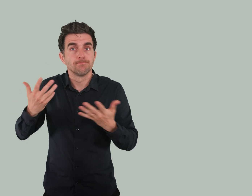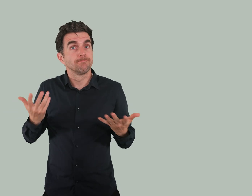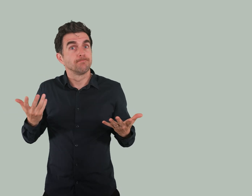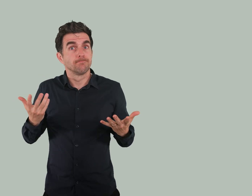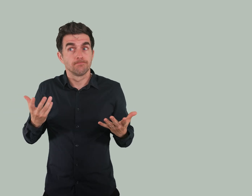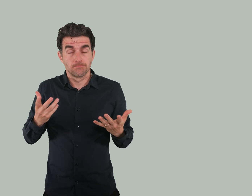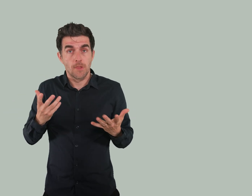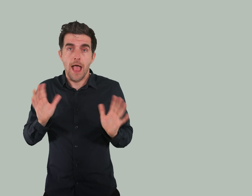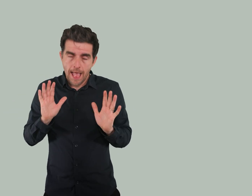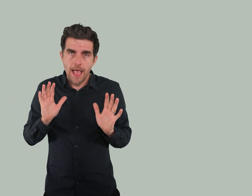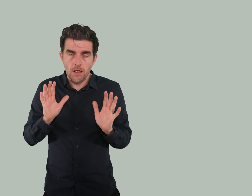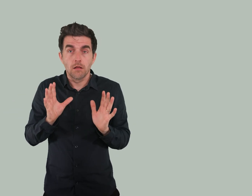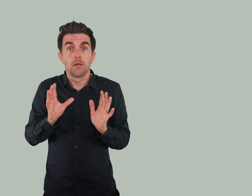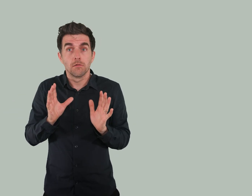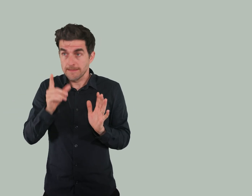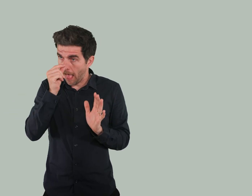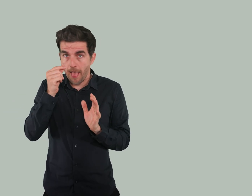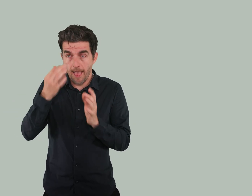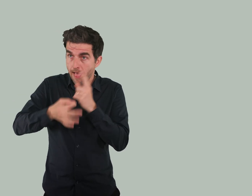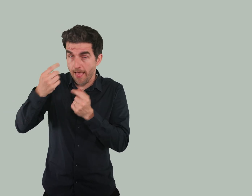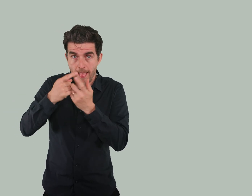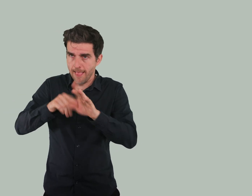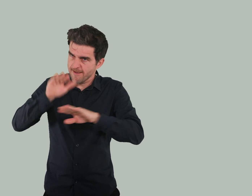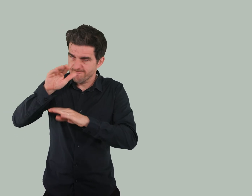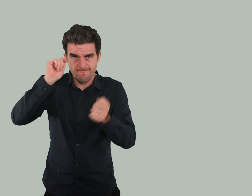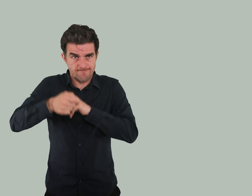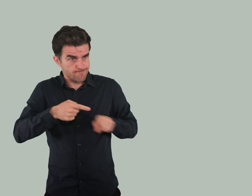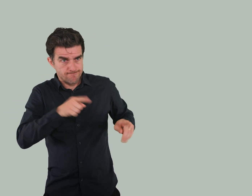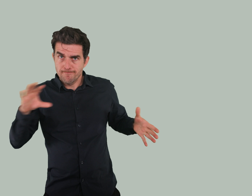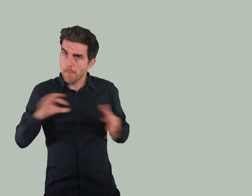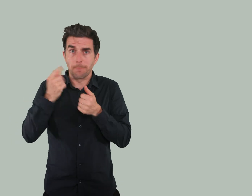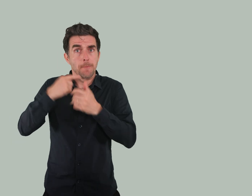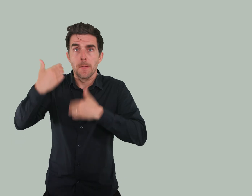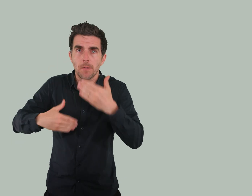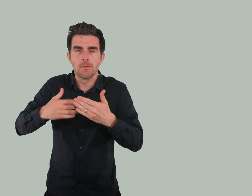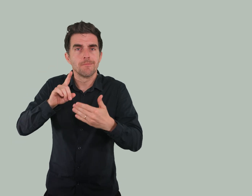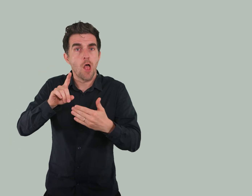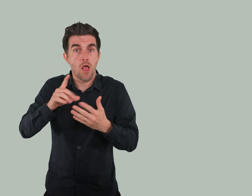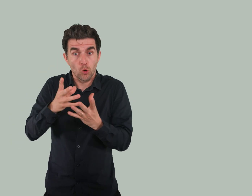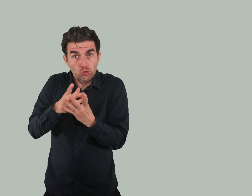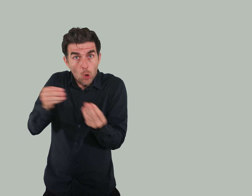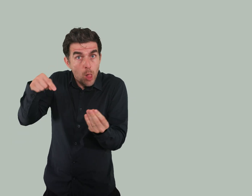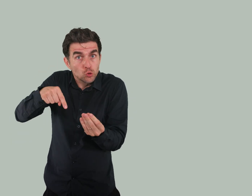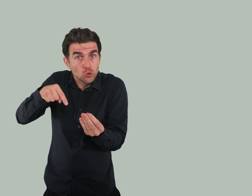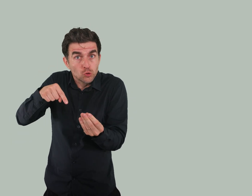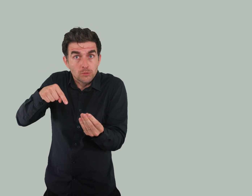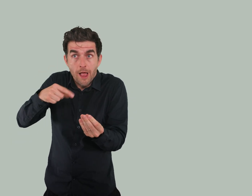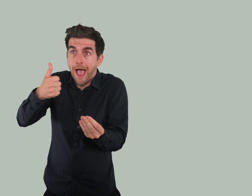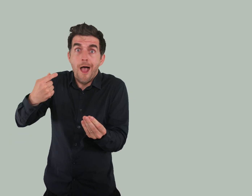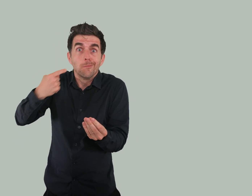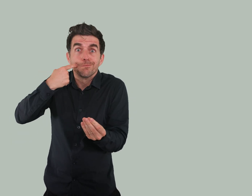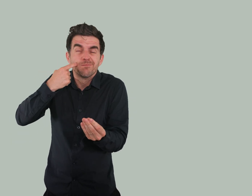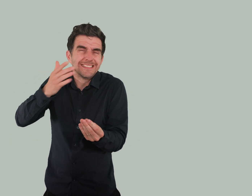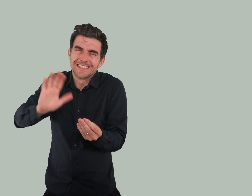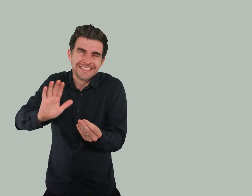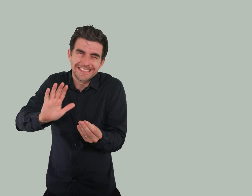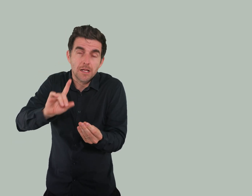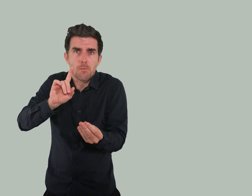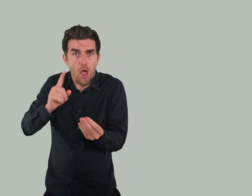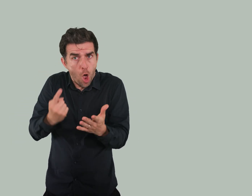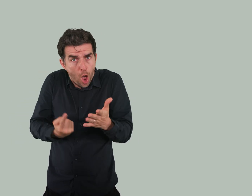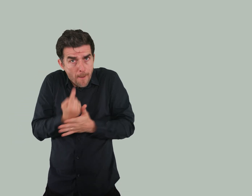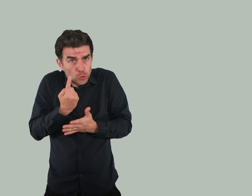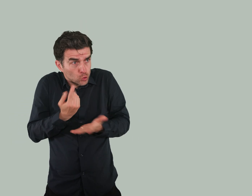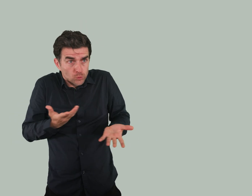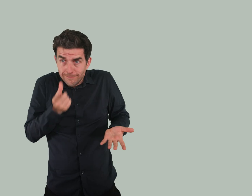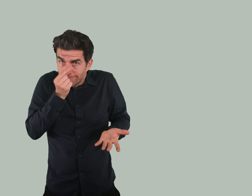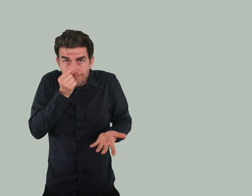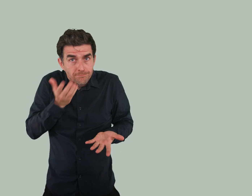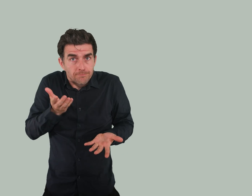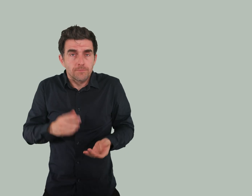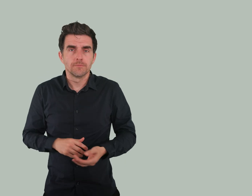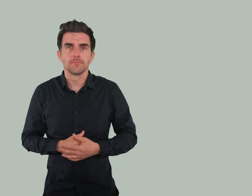The solutions aren’t straightforward, but the opportunity is there.